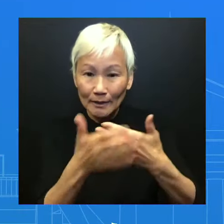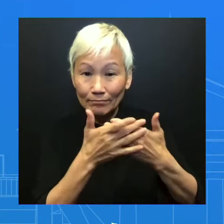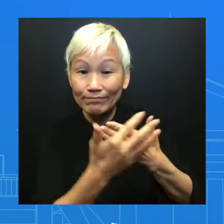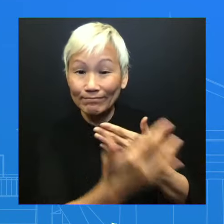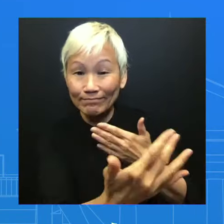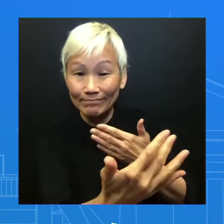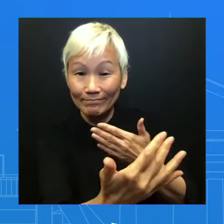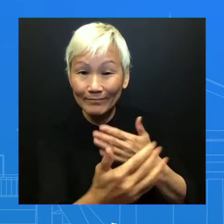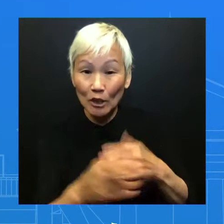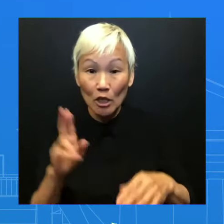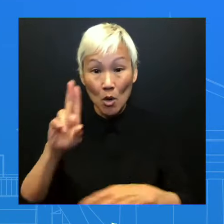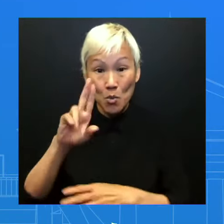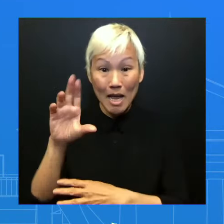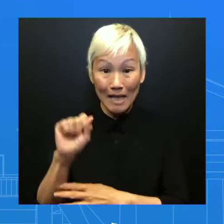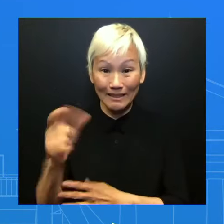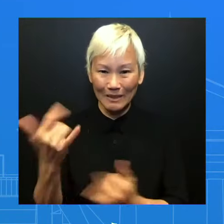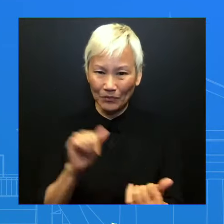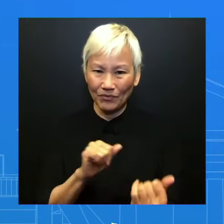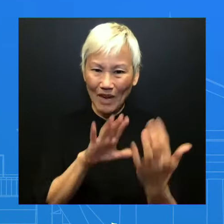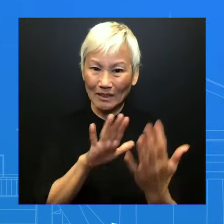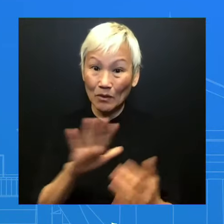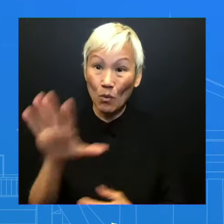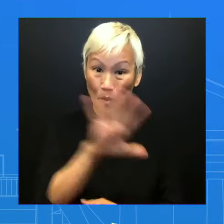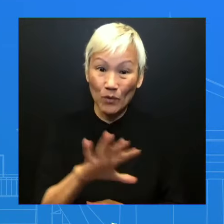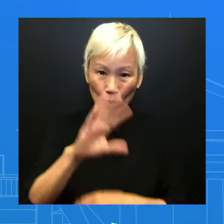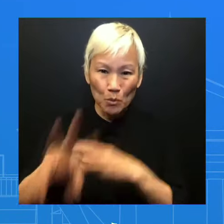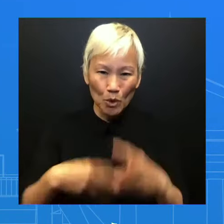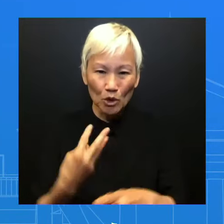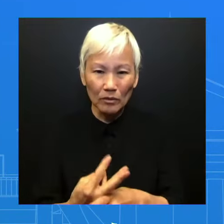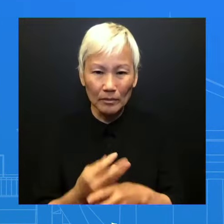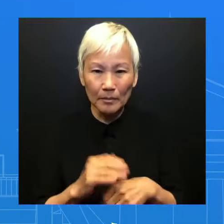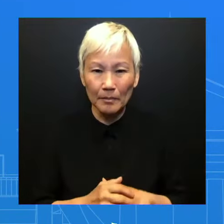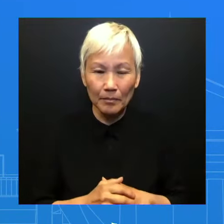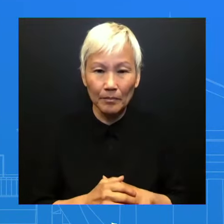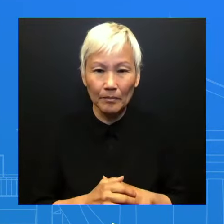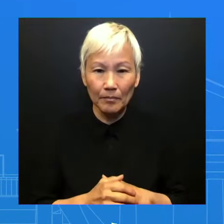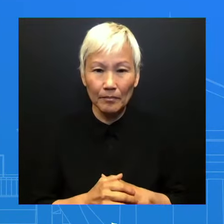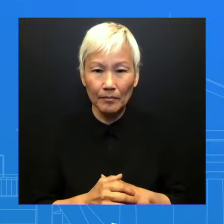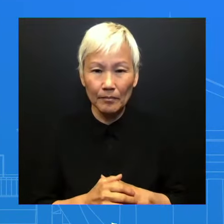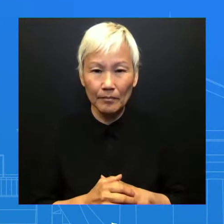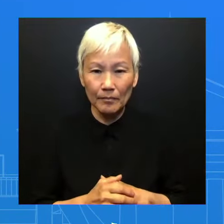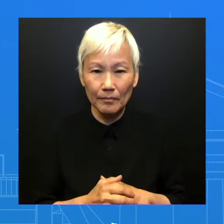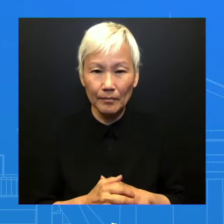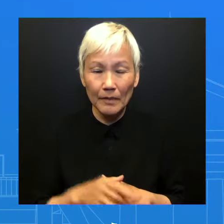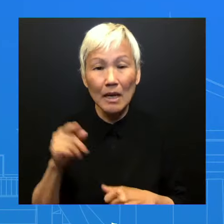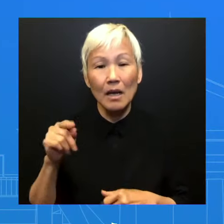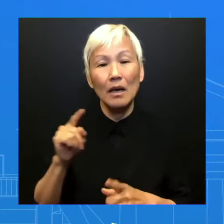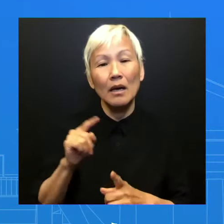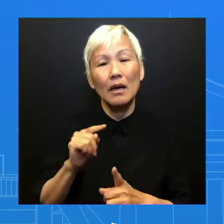but who also will ably represent the men and women of our armed forces as well as their -- as their families.